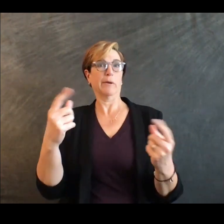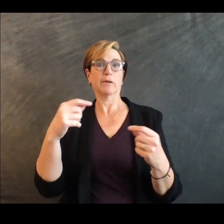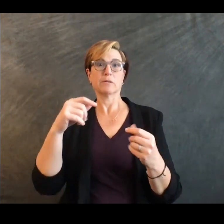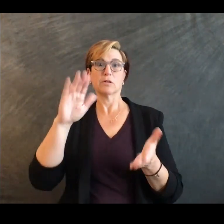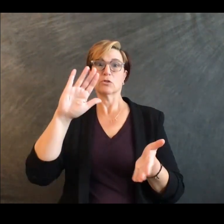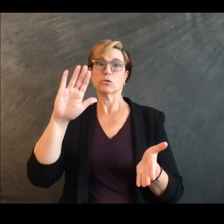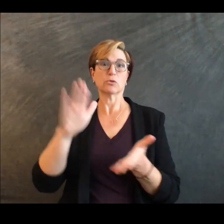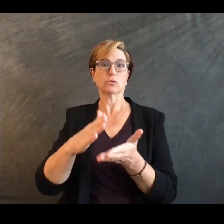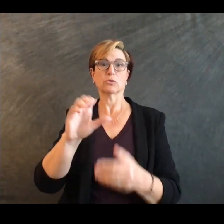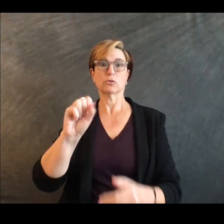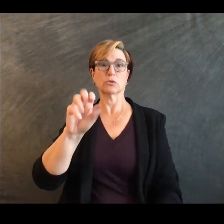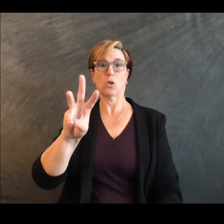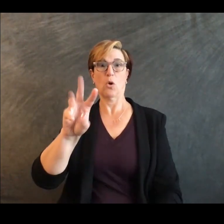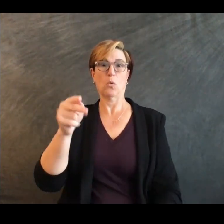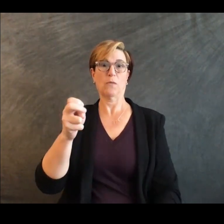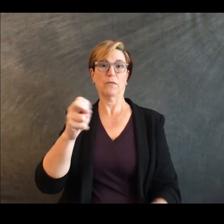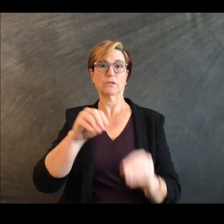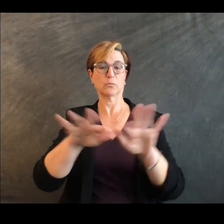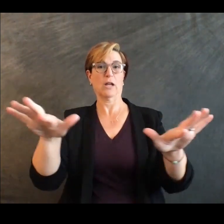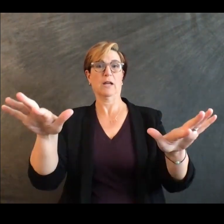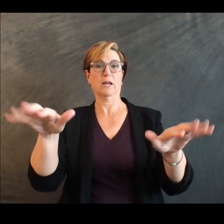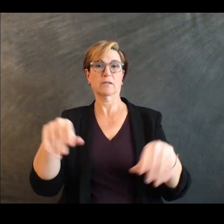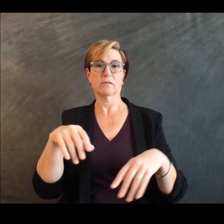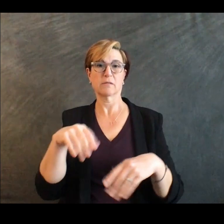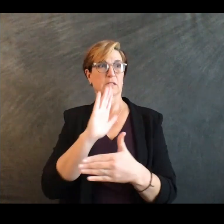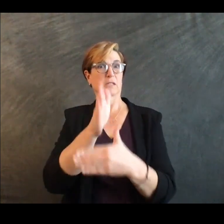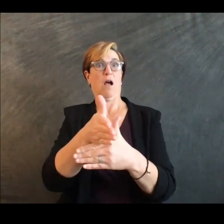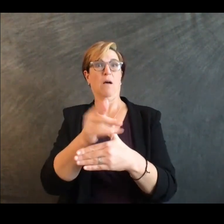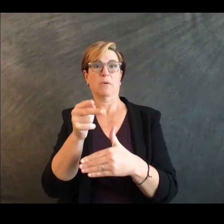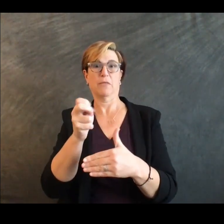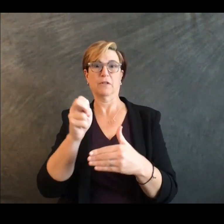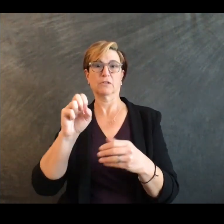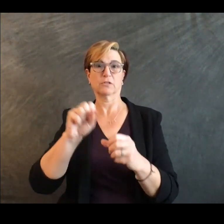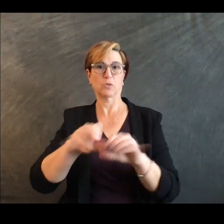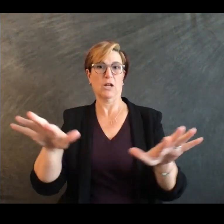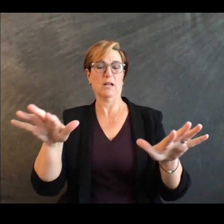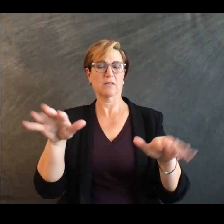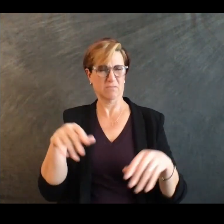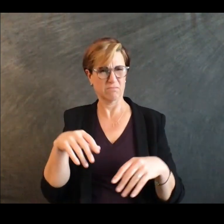even during this painful week we see glimmers of very very strong hope and